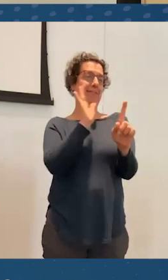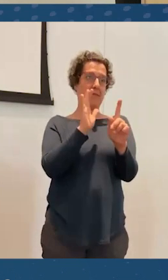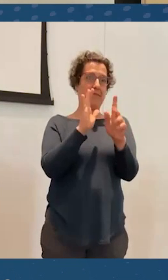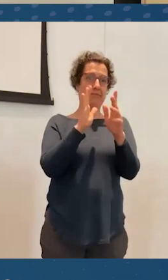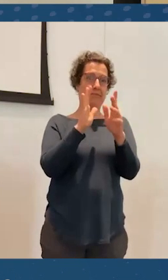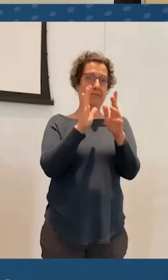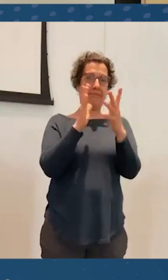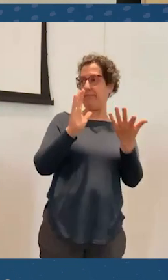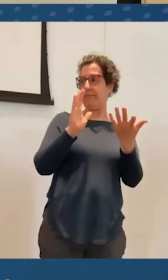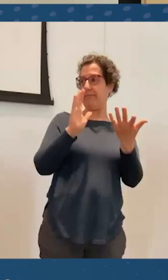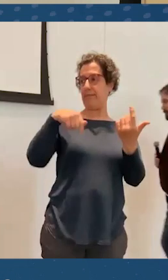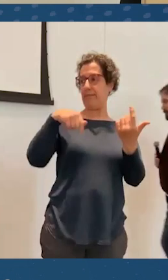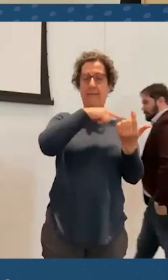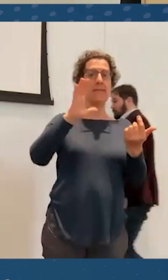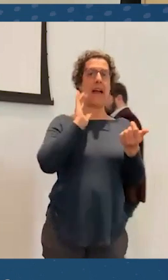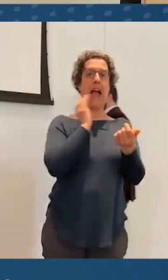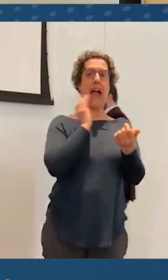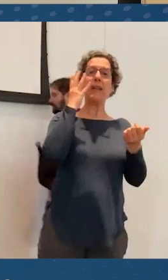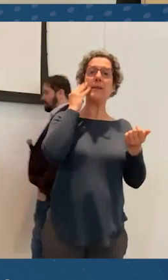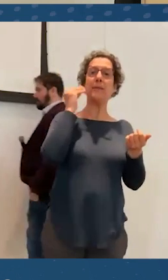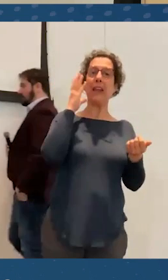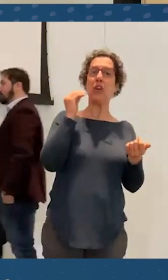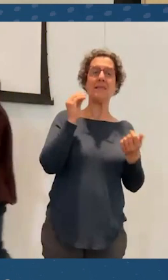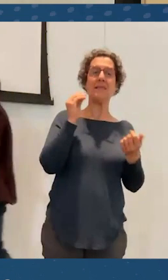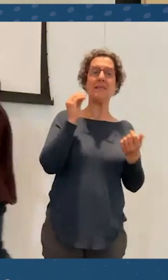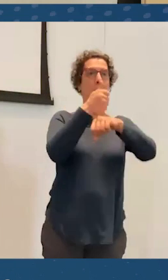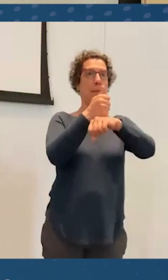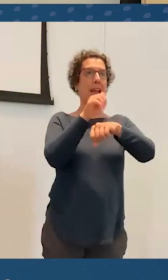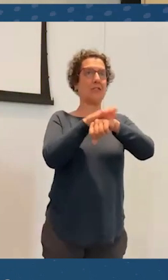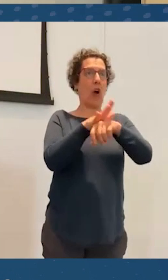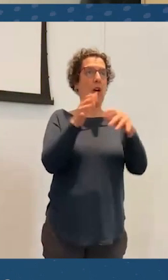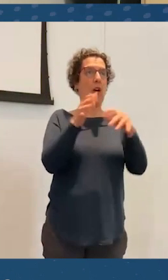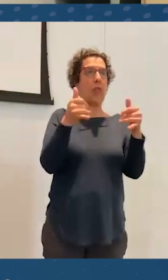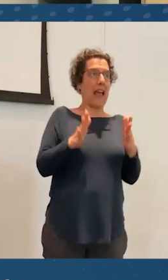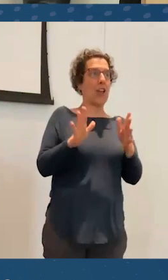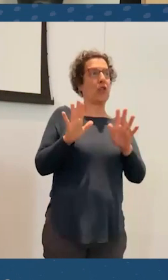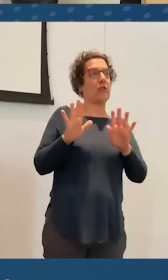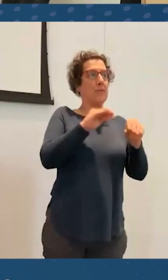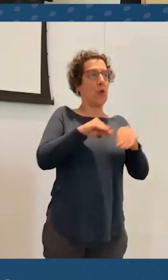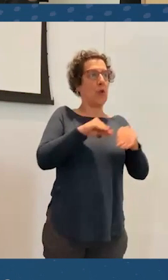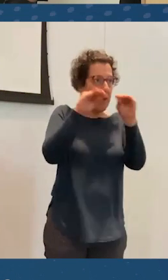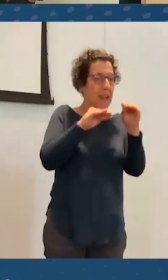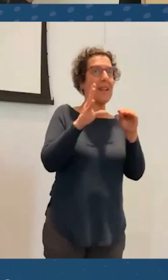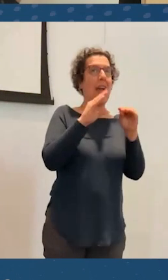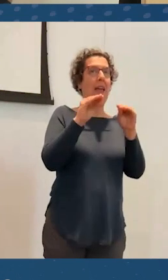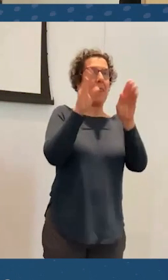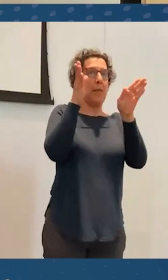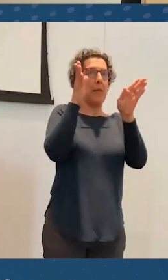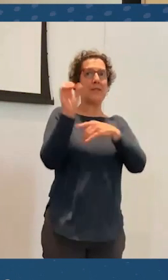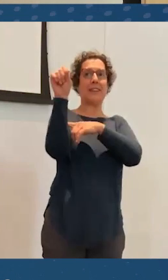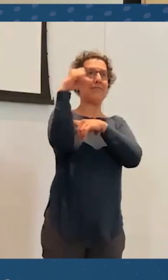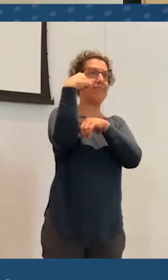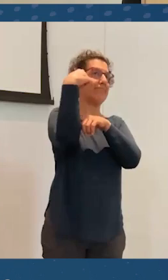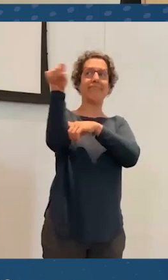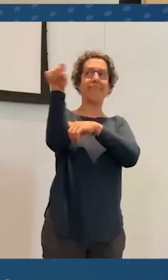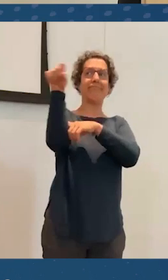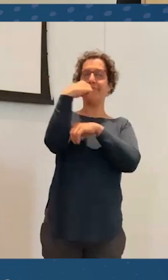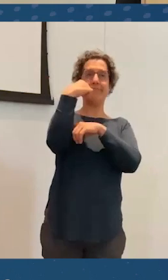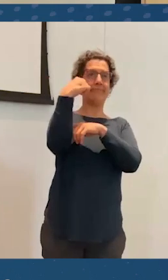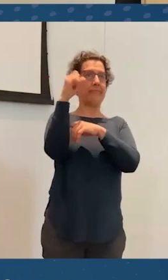They are based on players' movement, and they're turning their heads and moving laterally through the space.